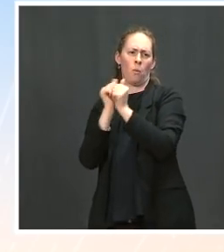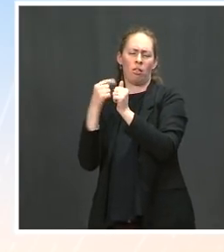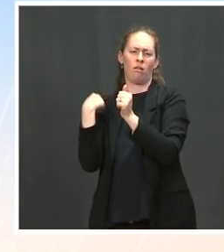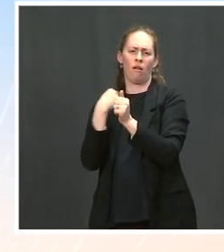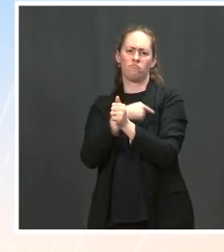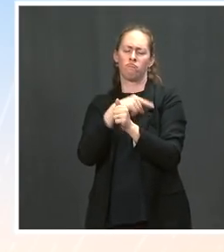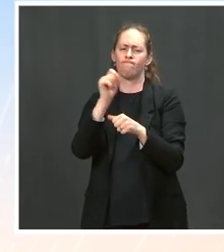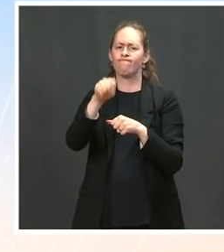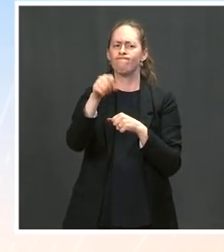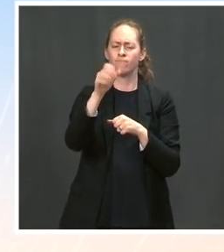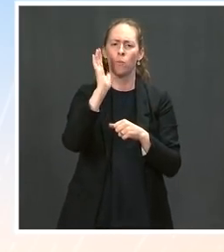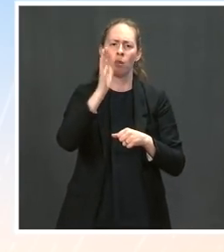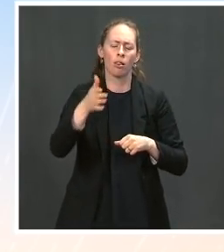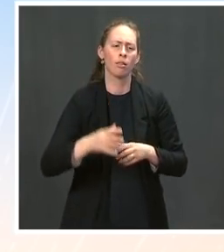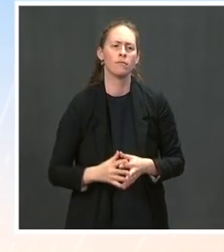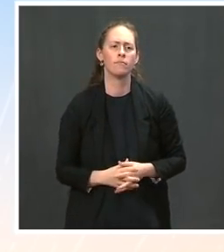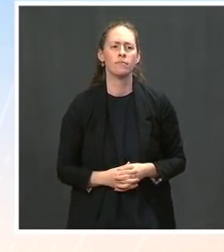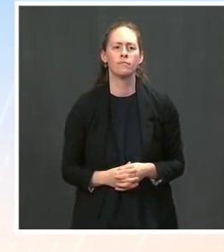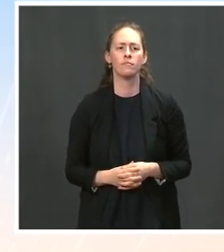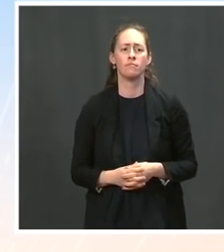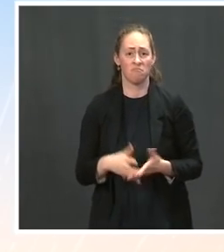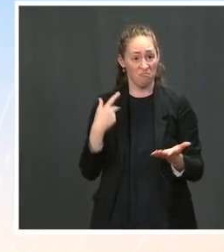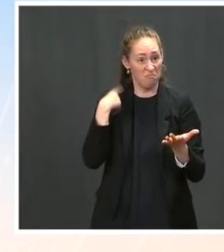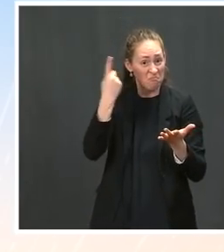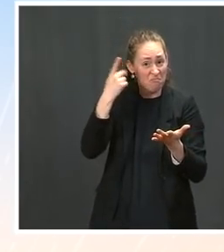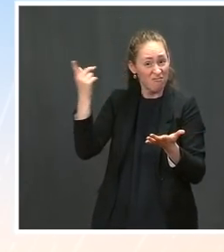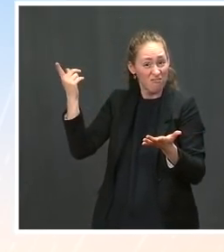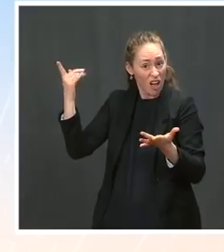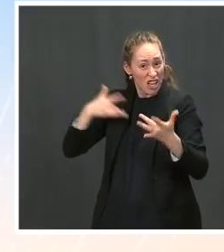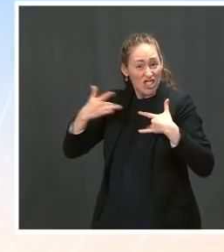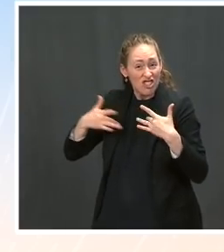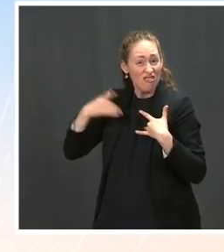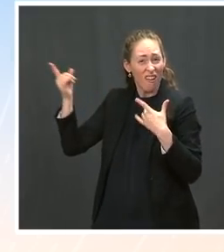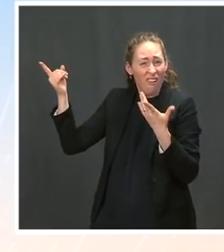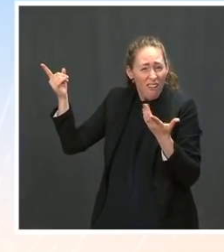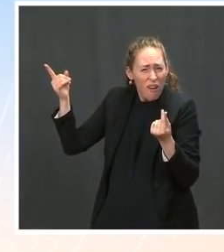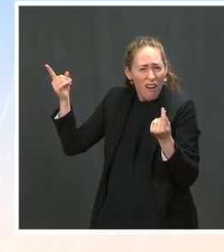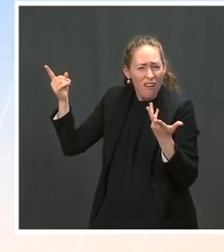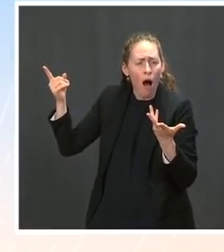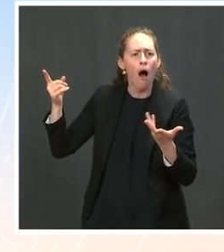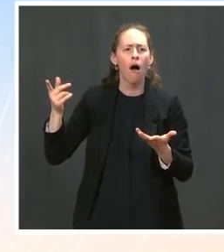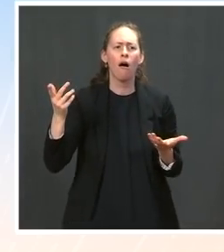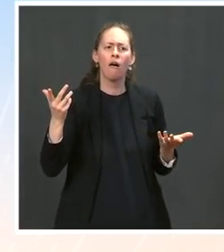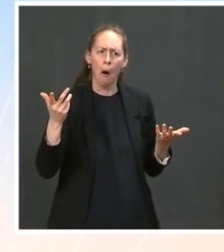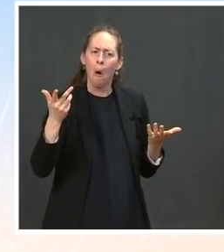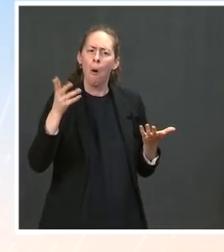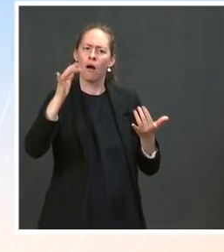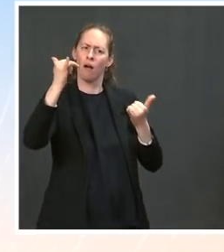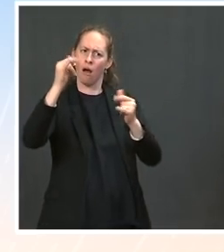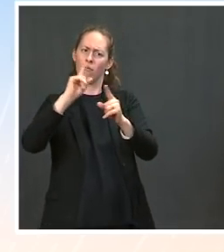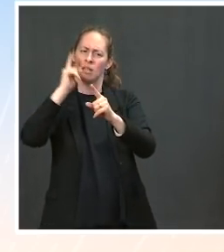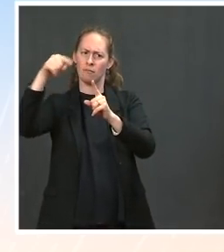The Press: Sure, but does the White House have any concerns or anything specific -- Ms. Psaki: Well, it's appropriate for it to be handled through NHTSA and NTSB, so that's where it's being handled.